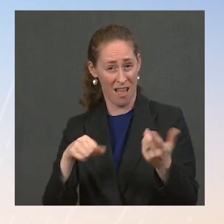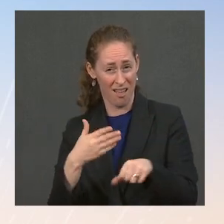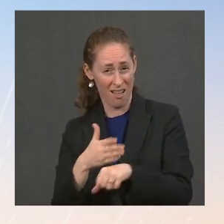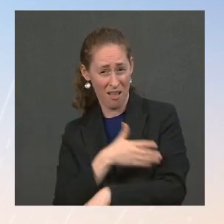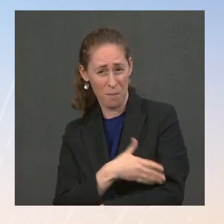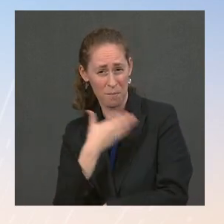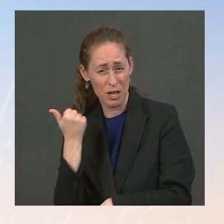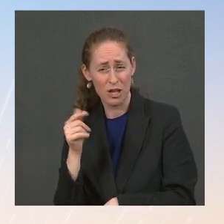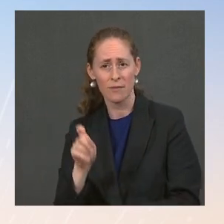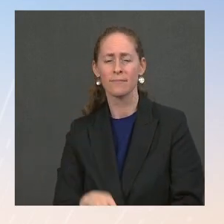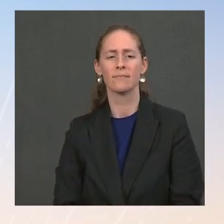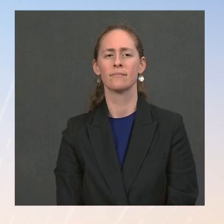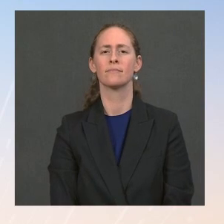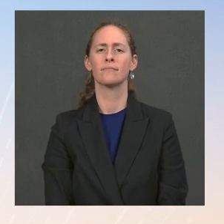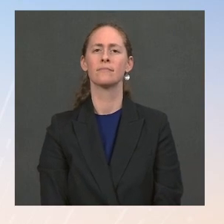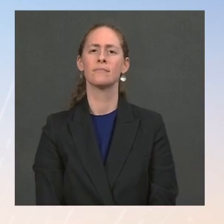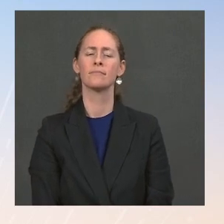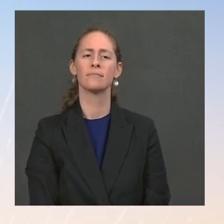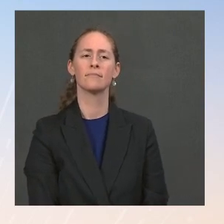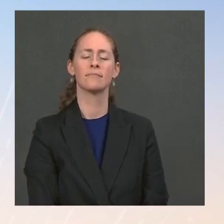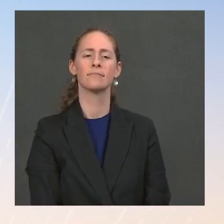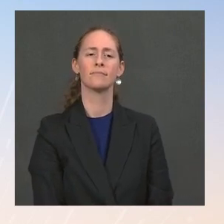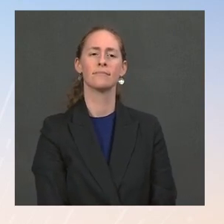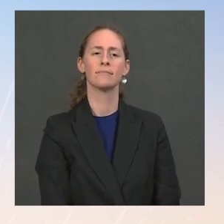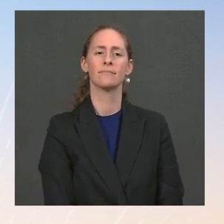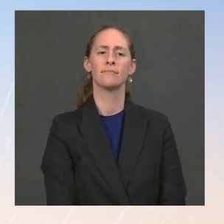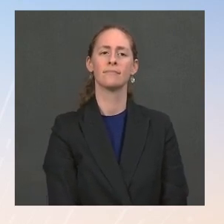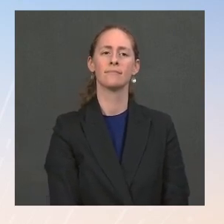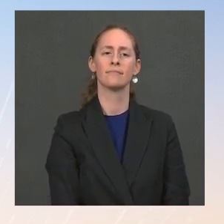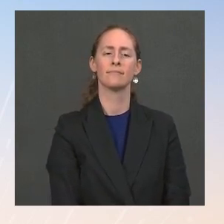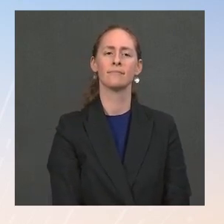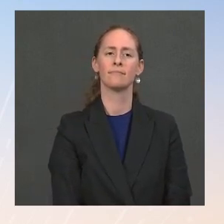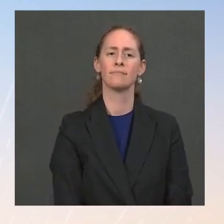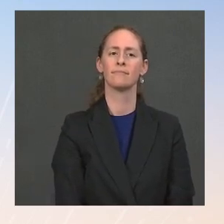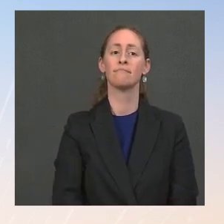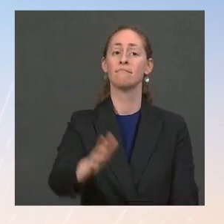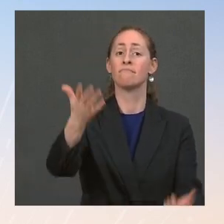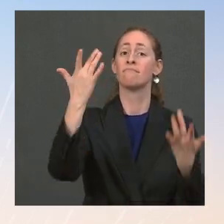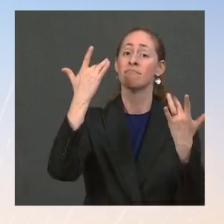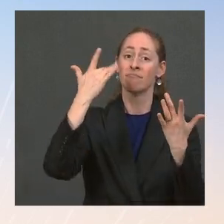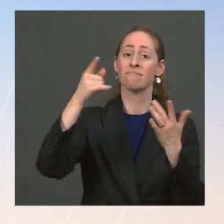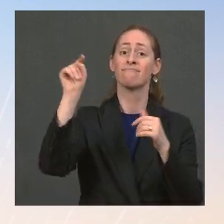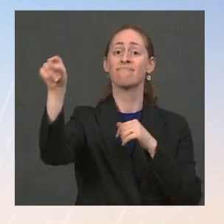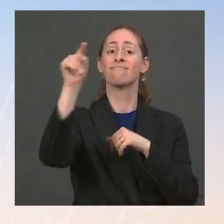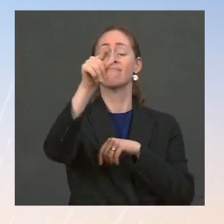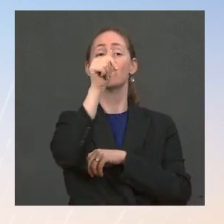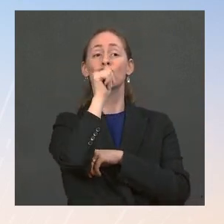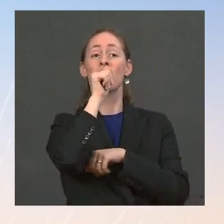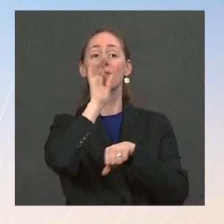is to announce a mandate for businesses with 100 or more employees, which -- obviously, the next step would be OSHA regulations